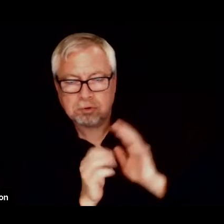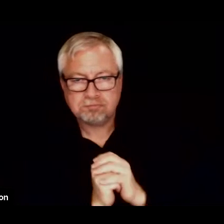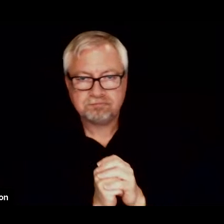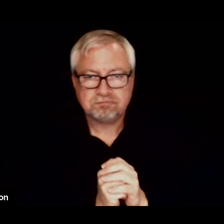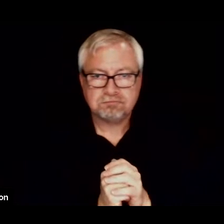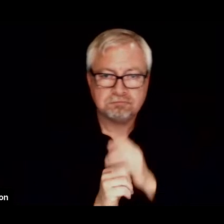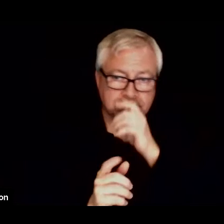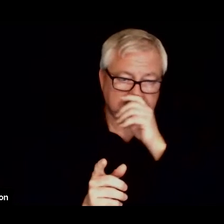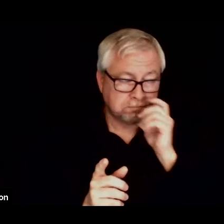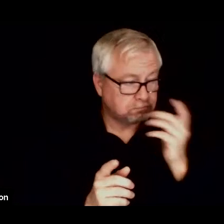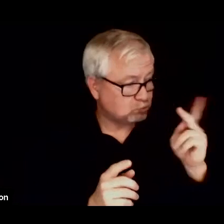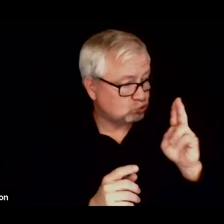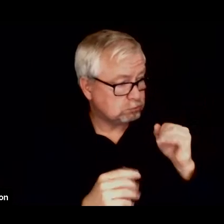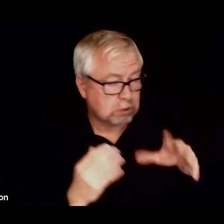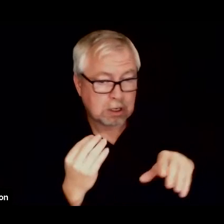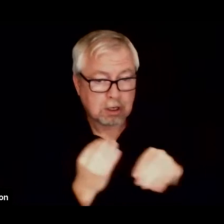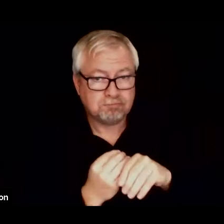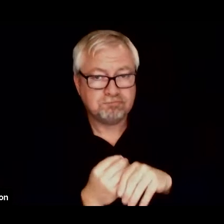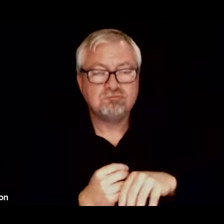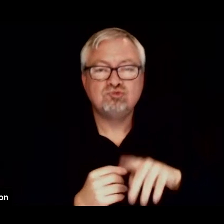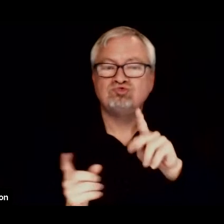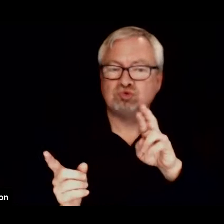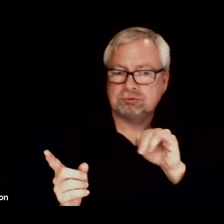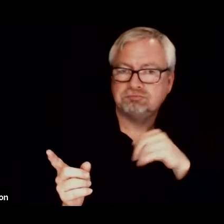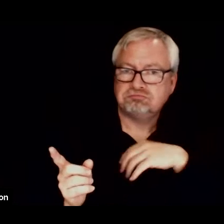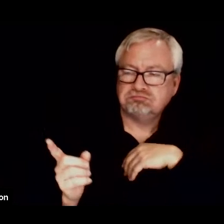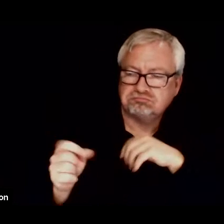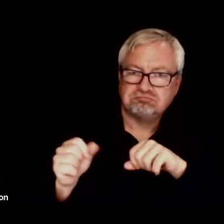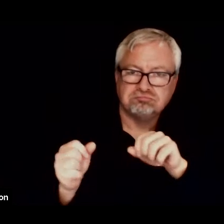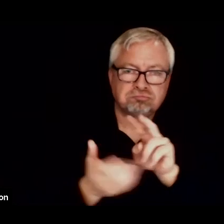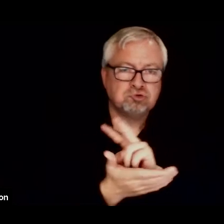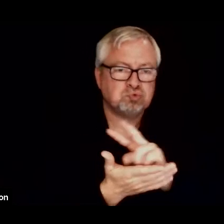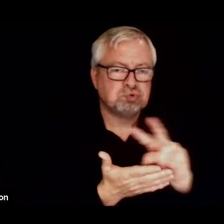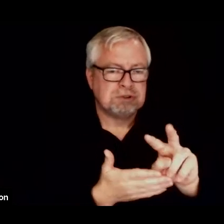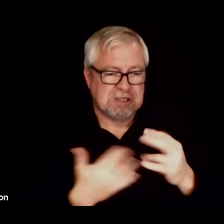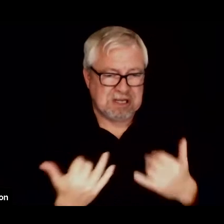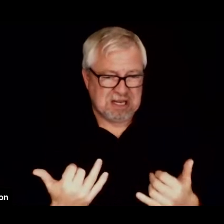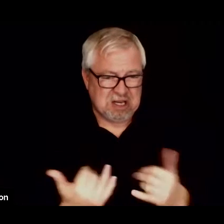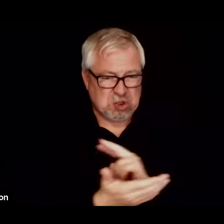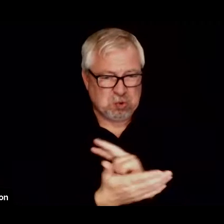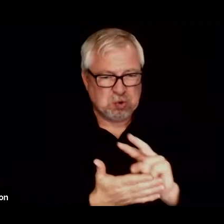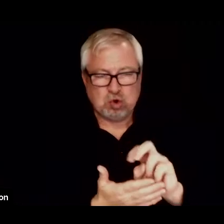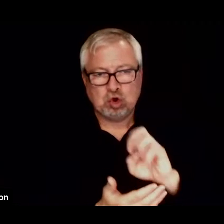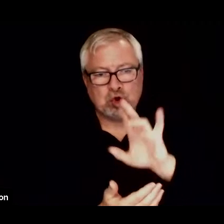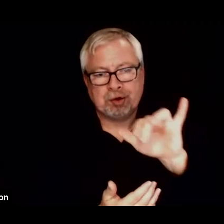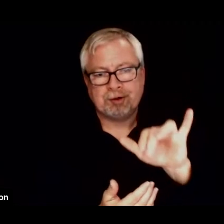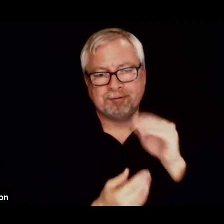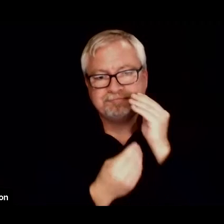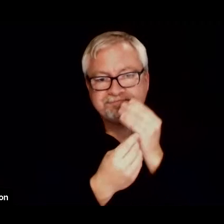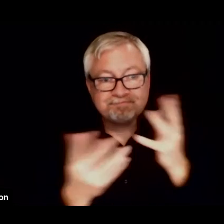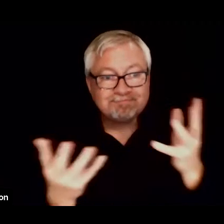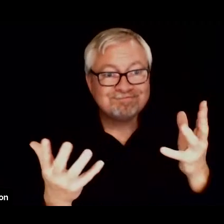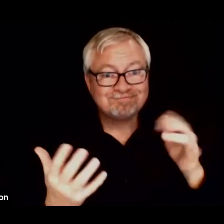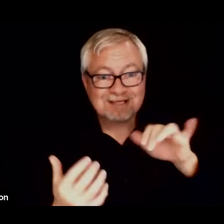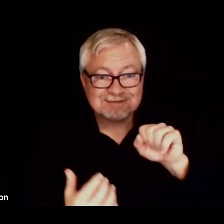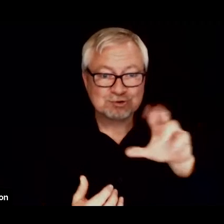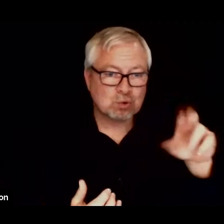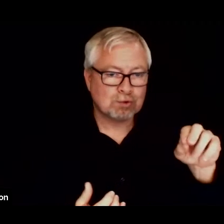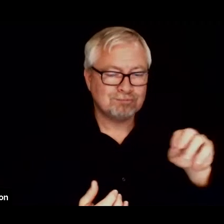is is a little bit too early to be able to detect anything but we are hoping we we do feel positive